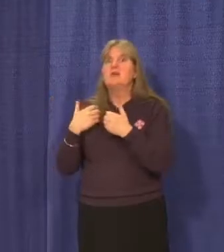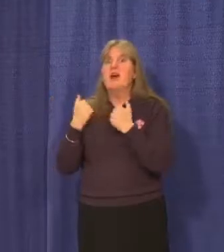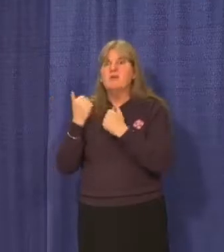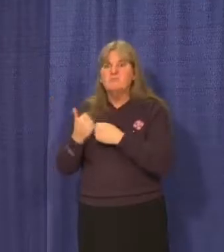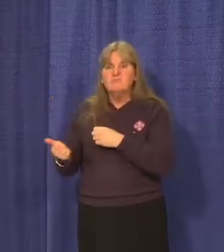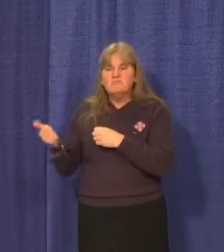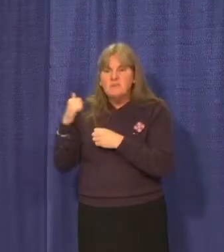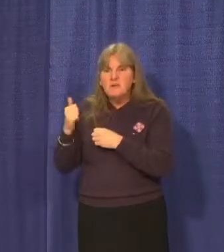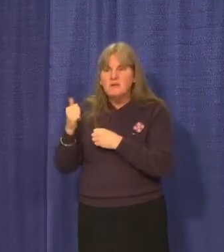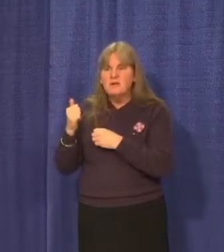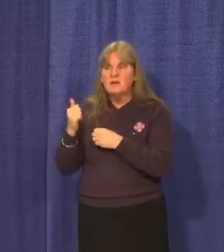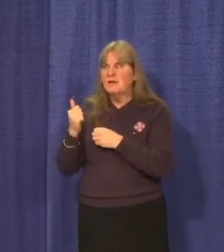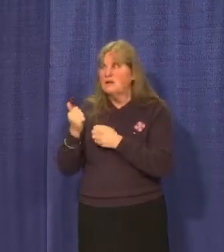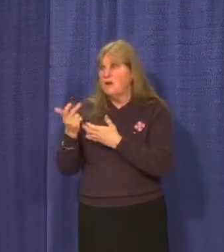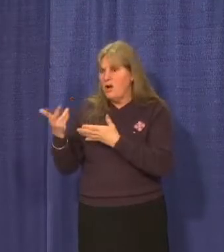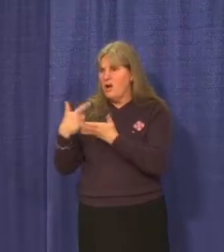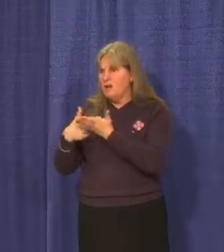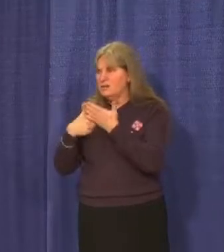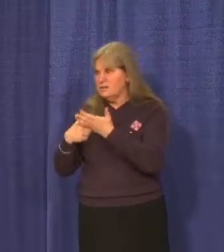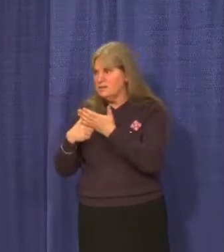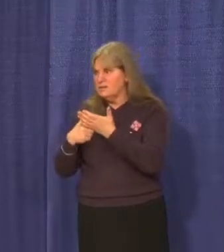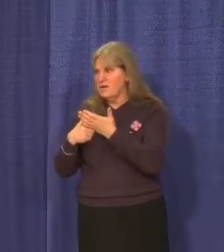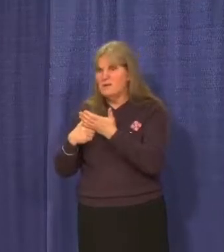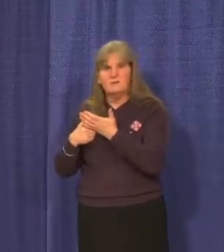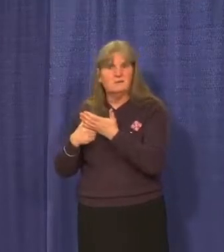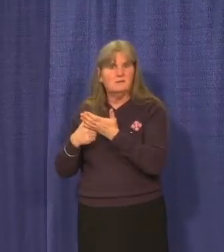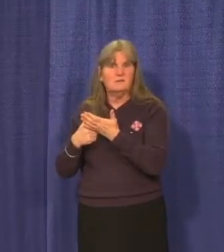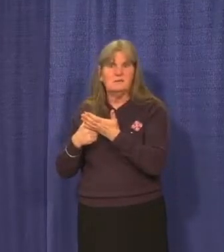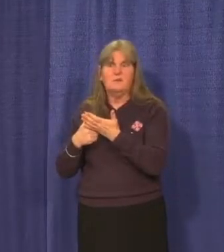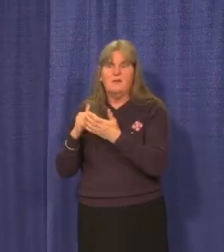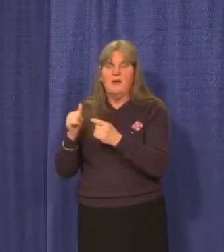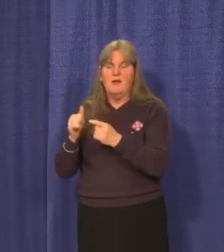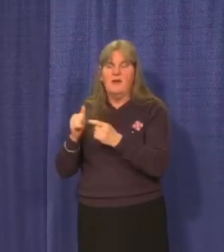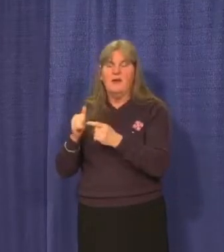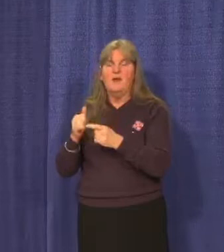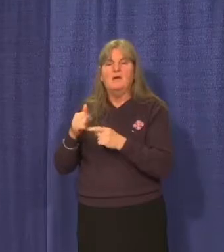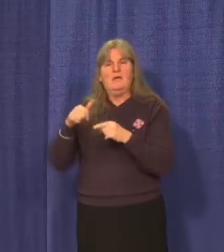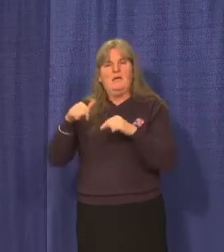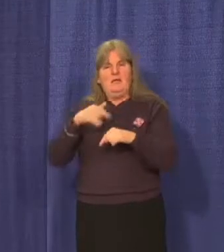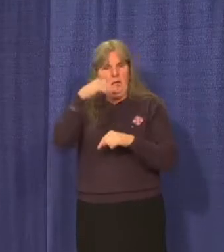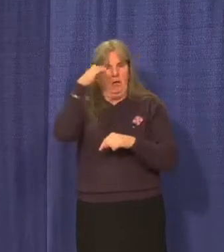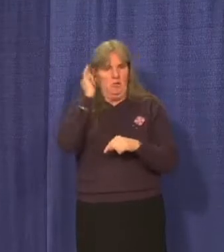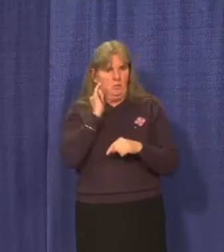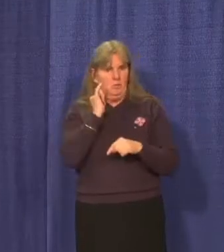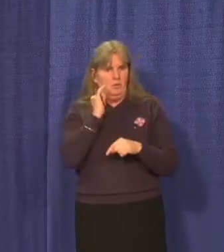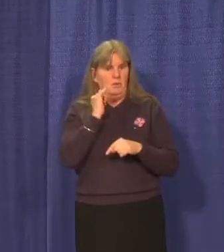are all facing the same things in each jurisdiction other than in Yukon, we have the commitment